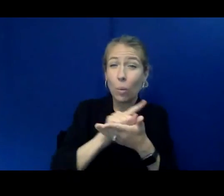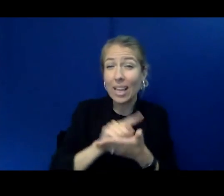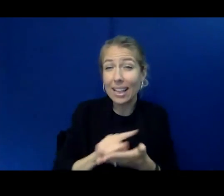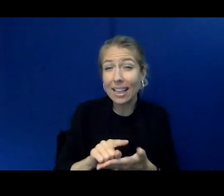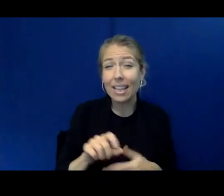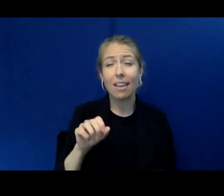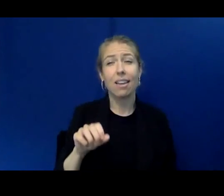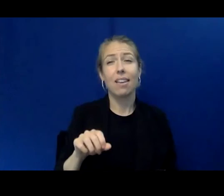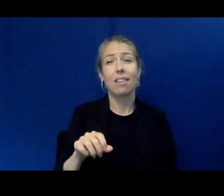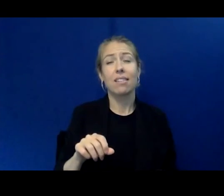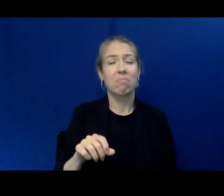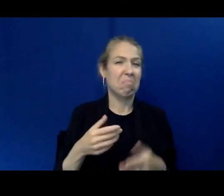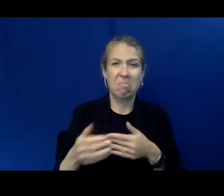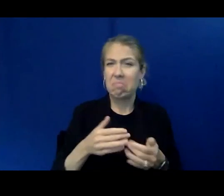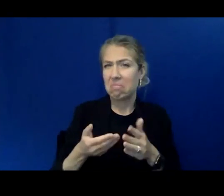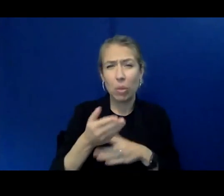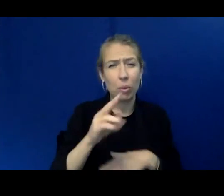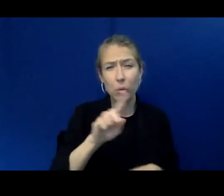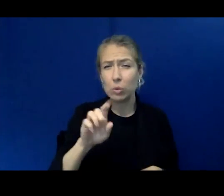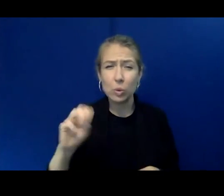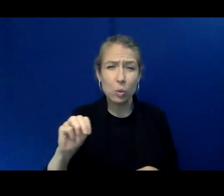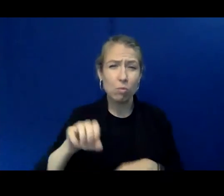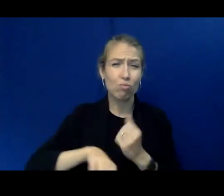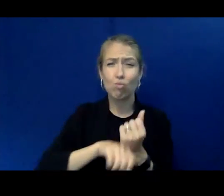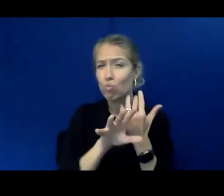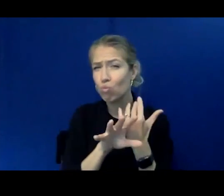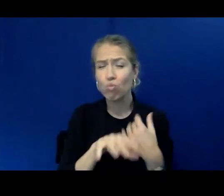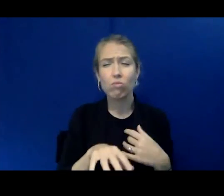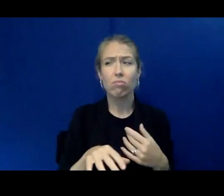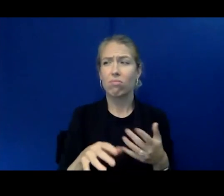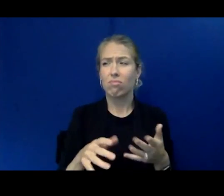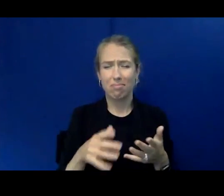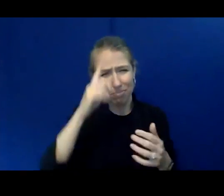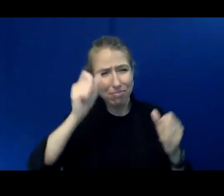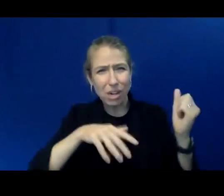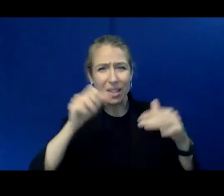if it's via Zoom or whatever way, so that they can brainstorm when they are hitting